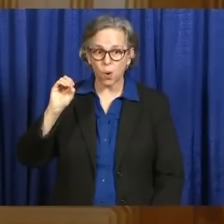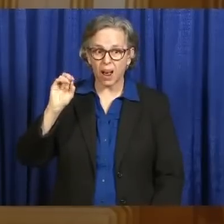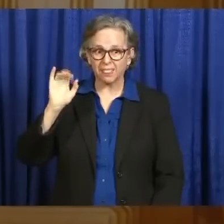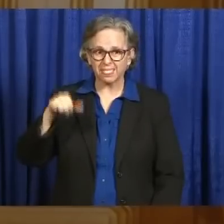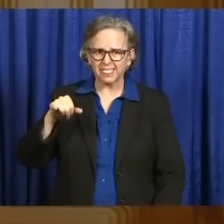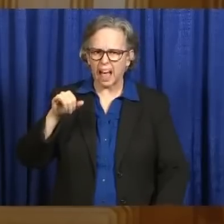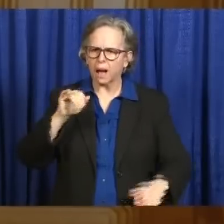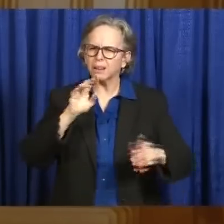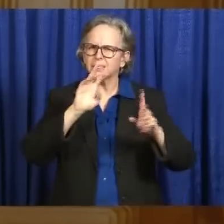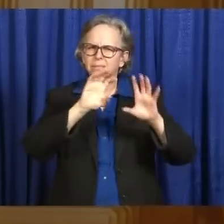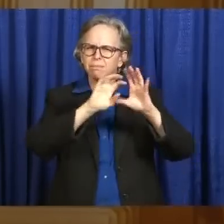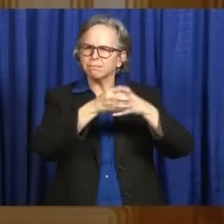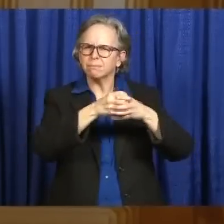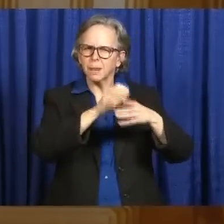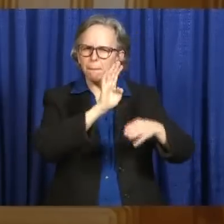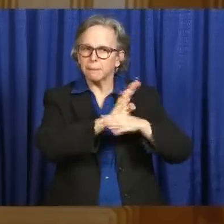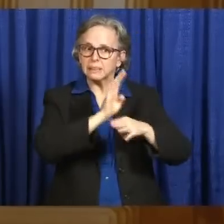CREATION IS AN ENTITY CALLED